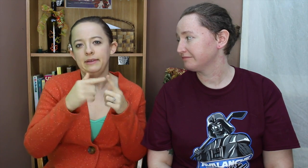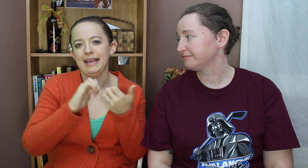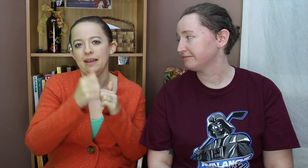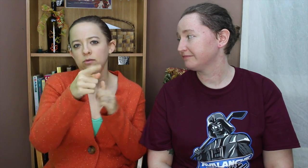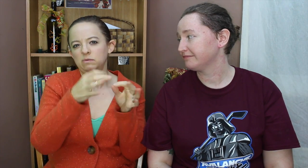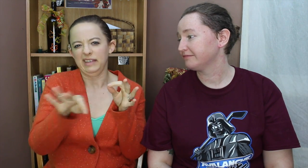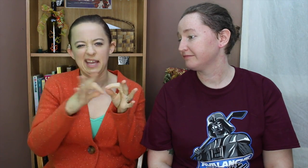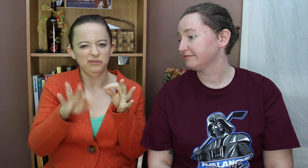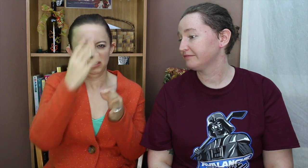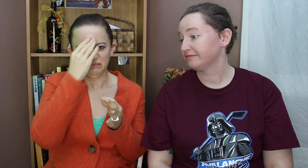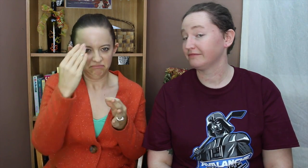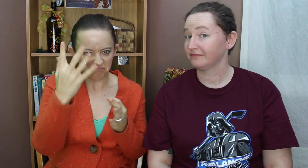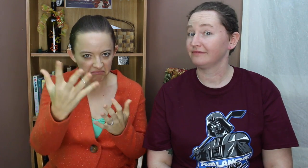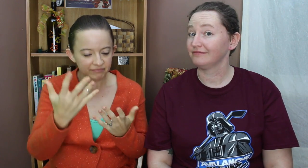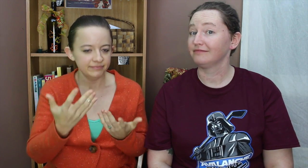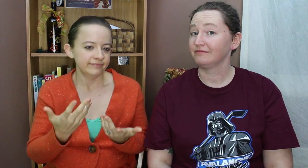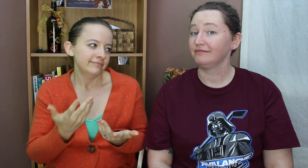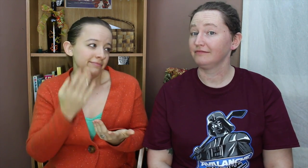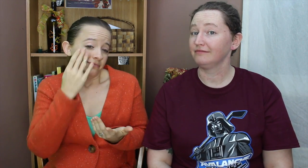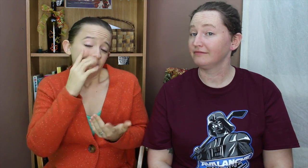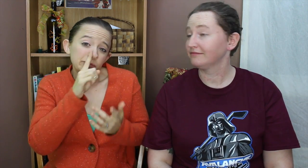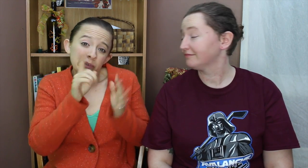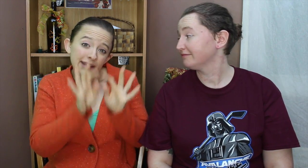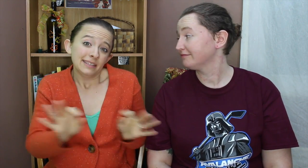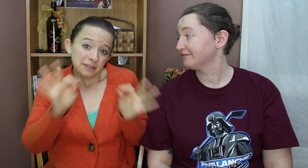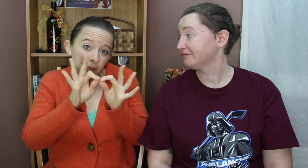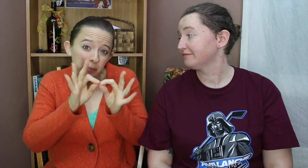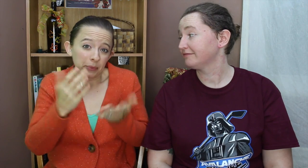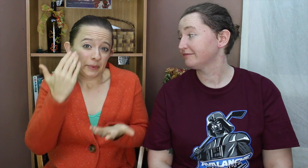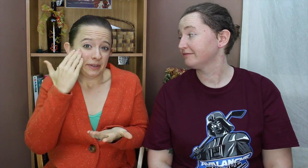I can put a link up here on how you can caption. So it's really